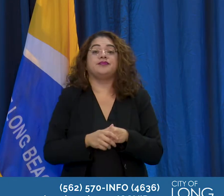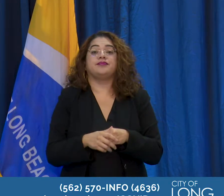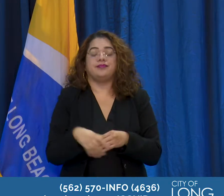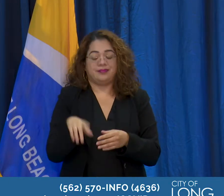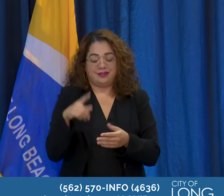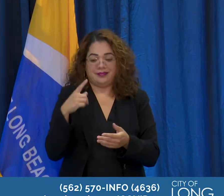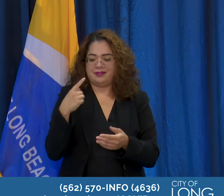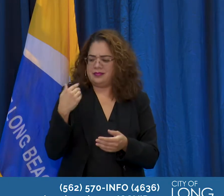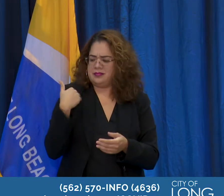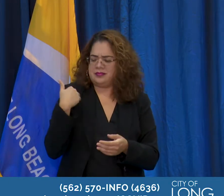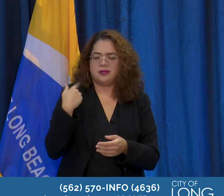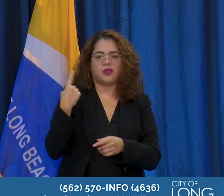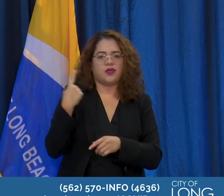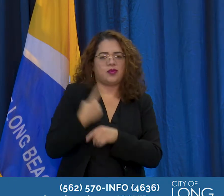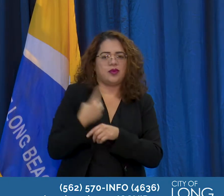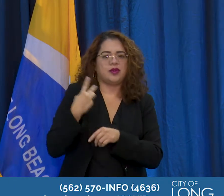two about nail salons.